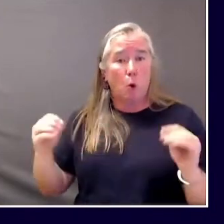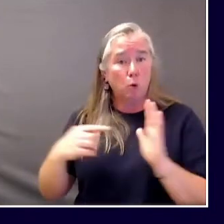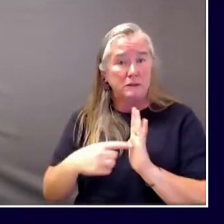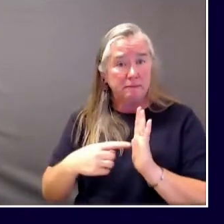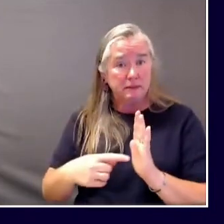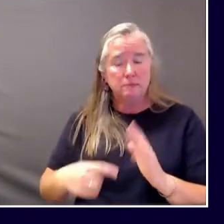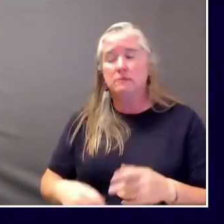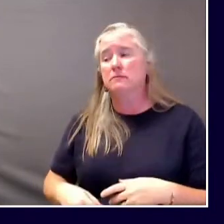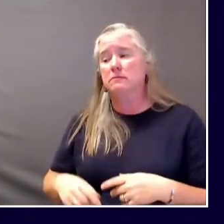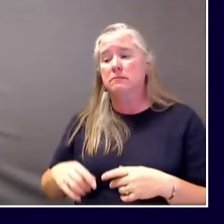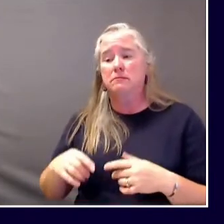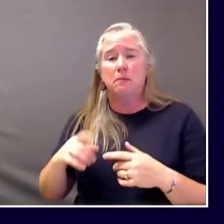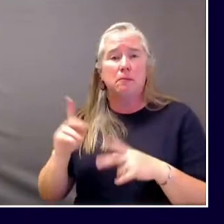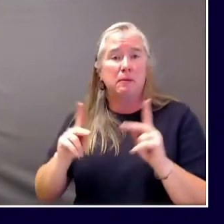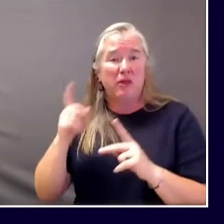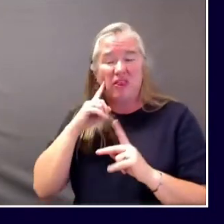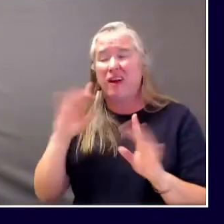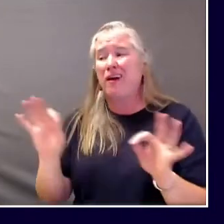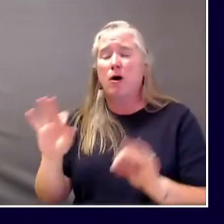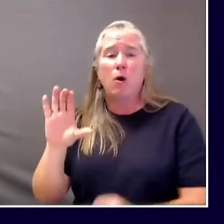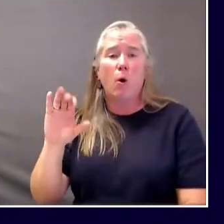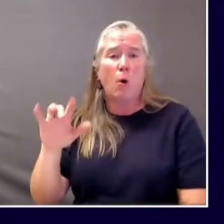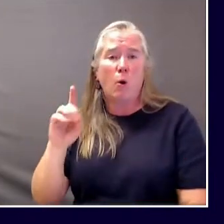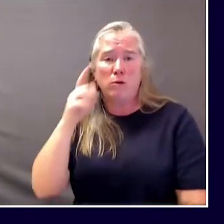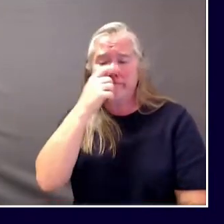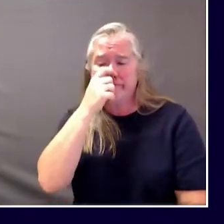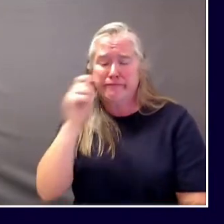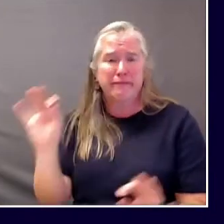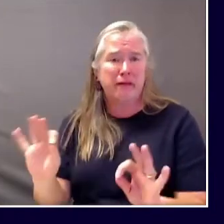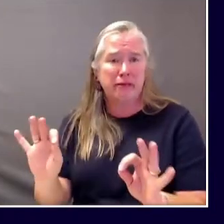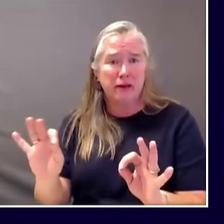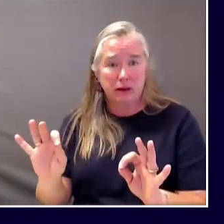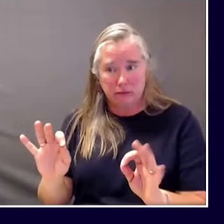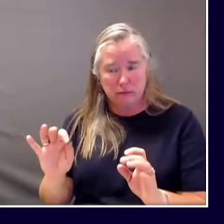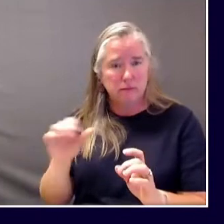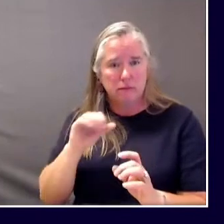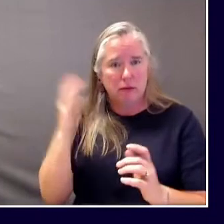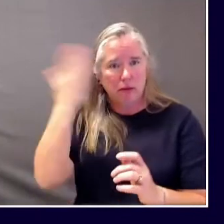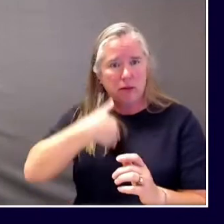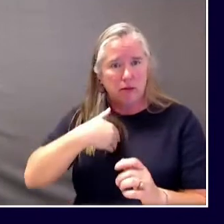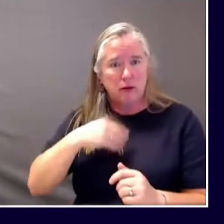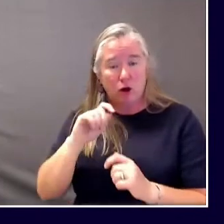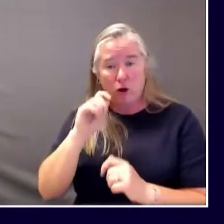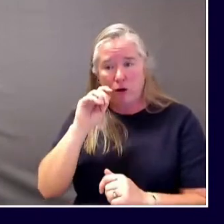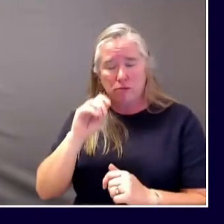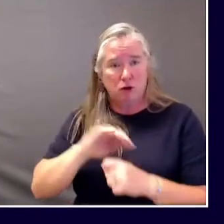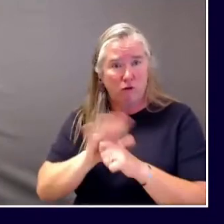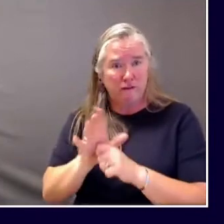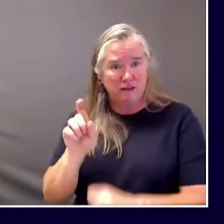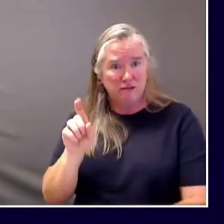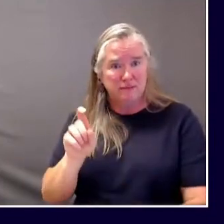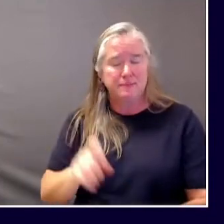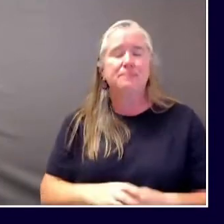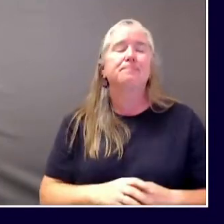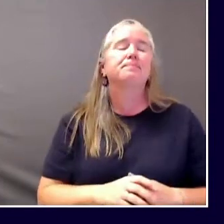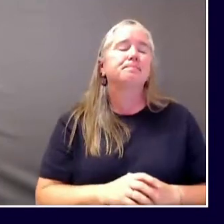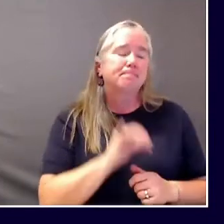red you know we've just since we've